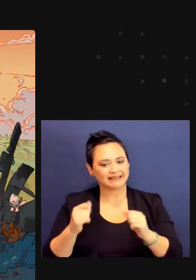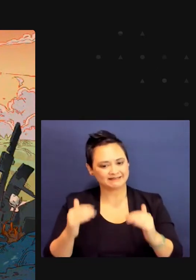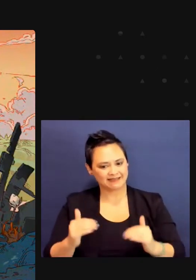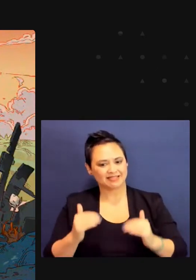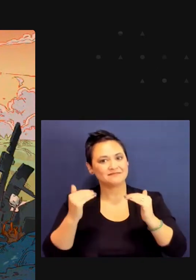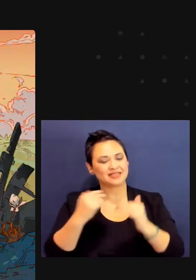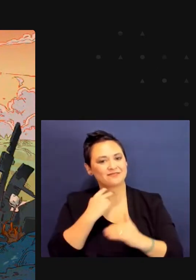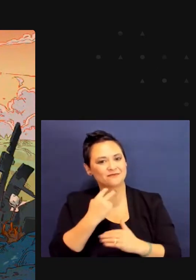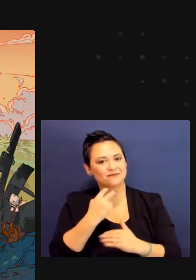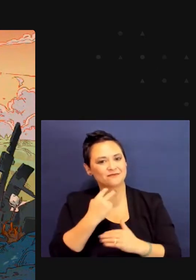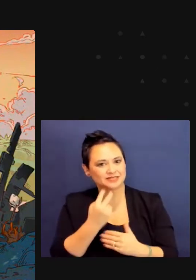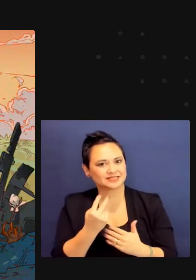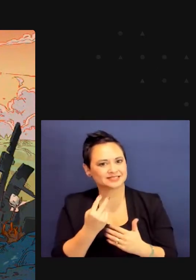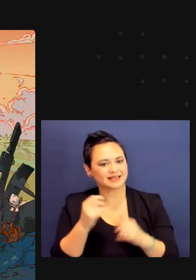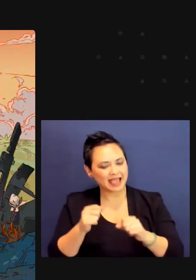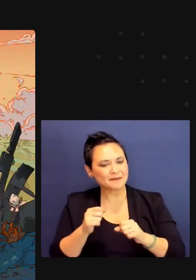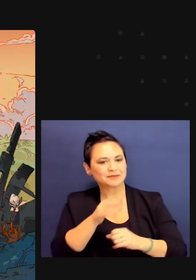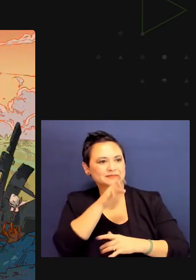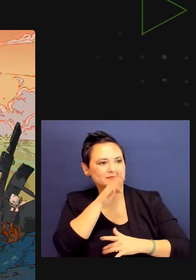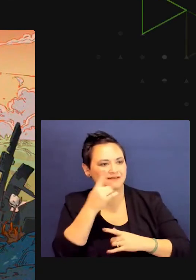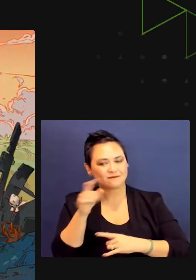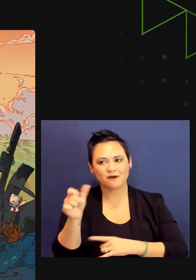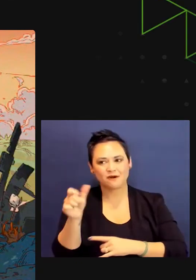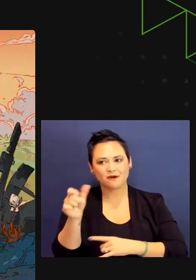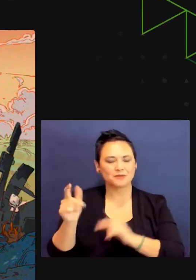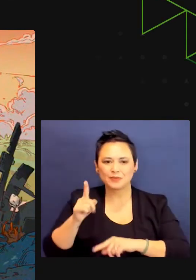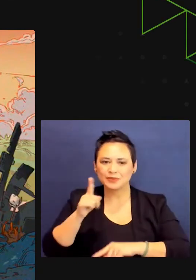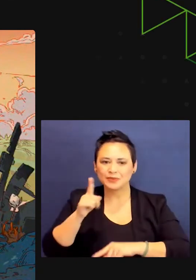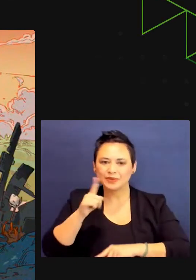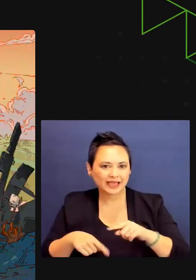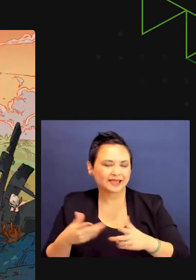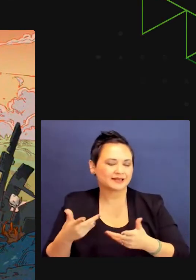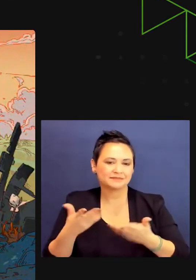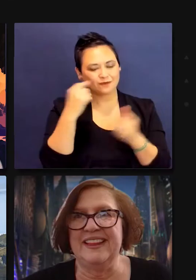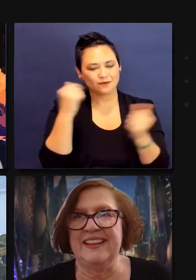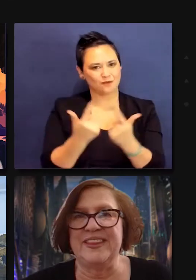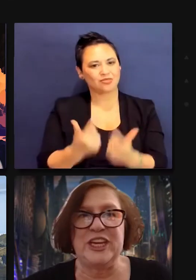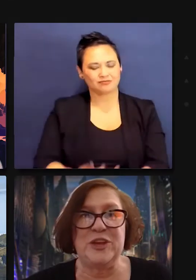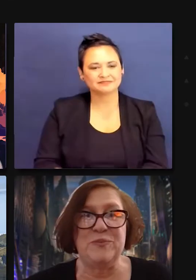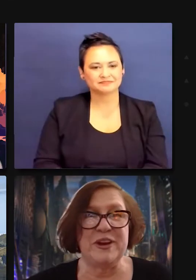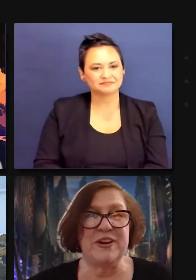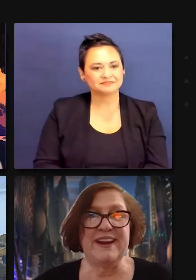who may not be in the rooms in order to really make this inclusive. Thank you Mary.